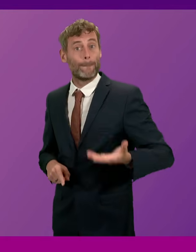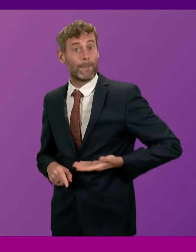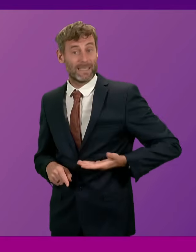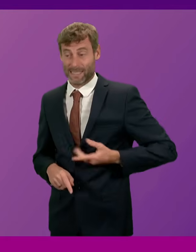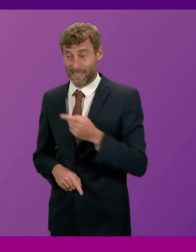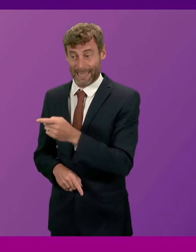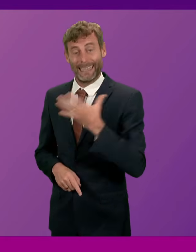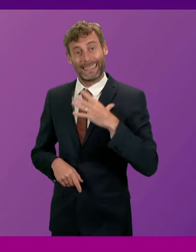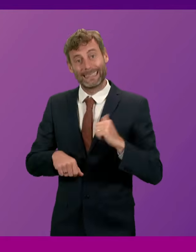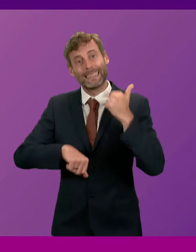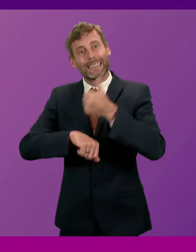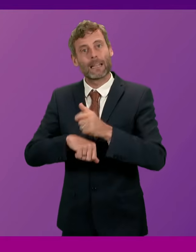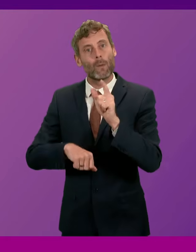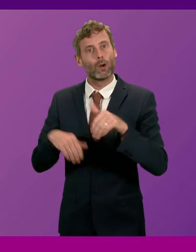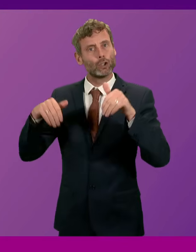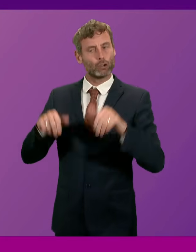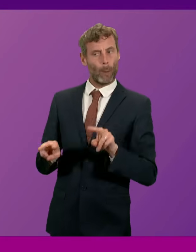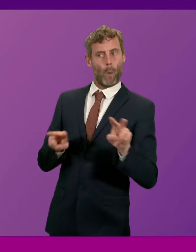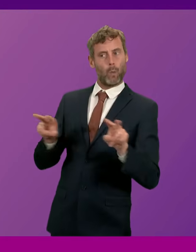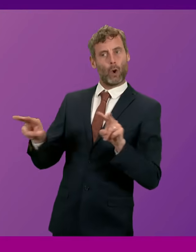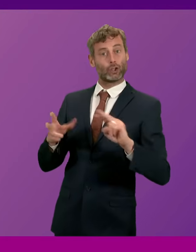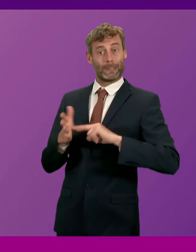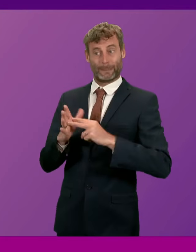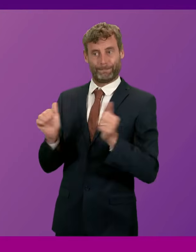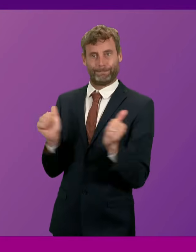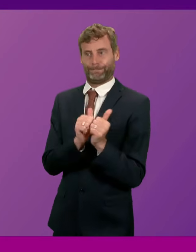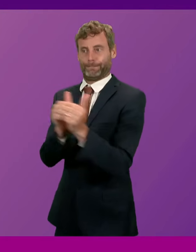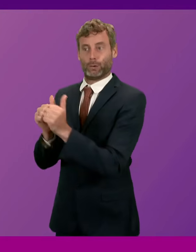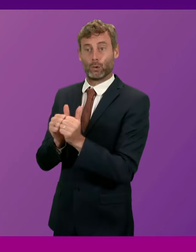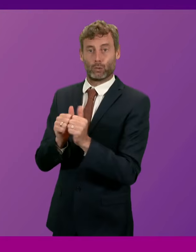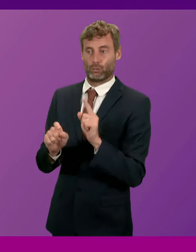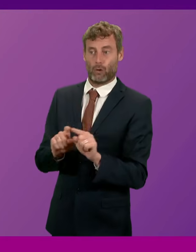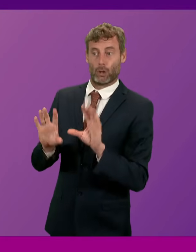scheme to try to investigate crimes against their own businesses. Victims